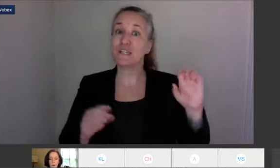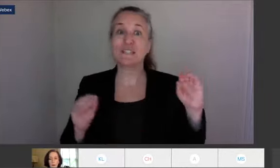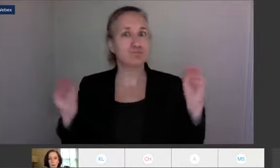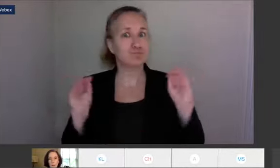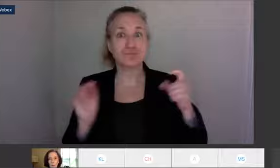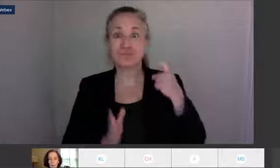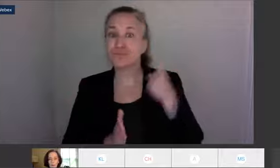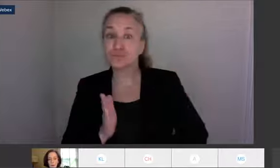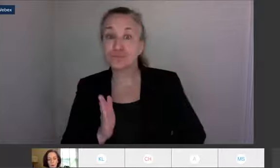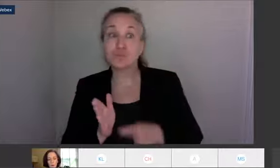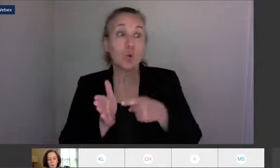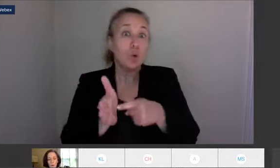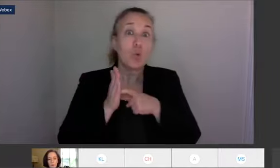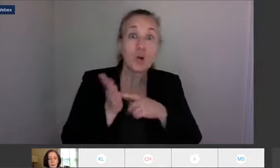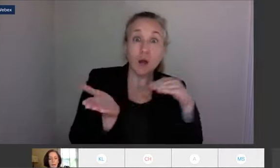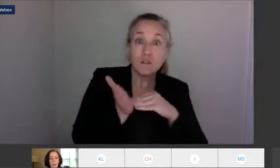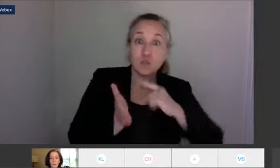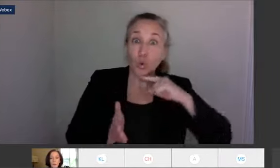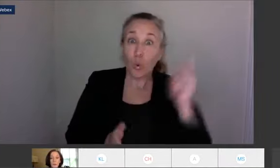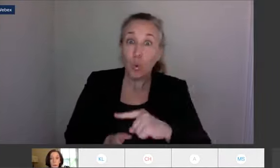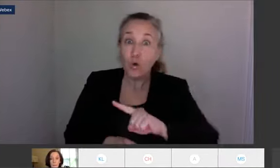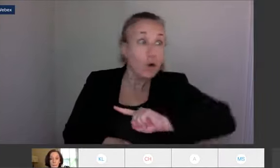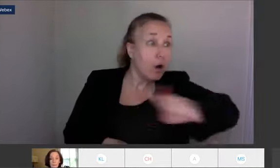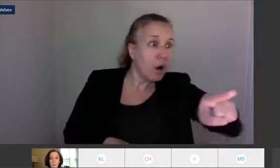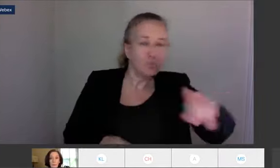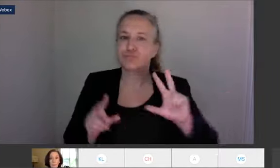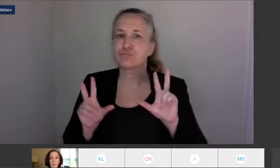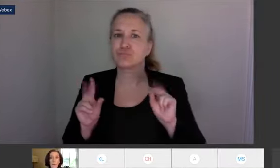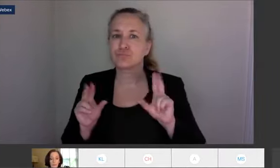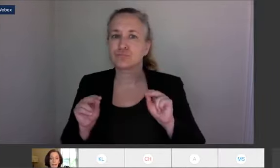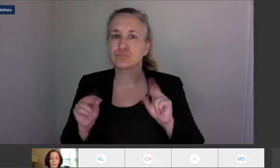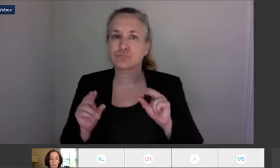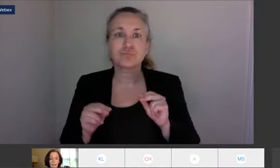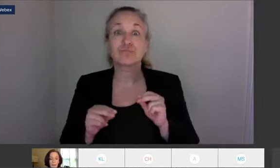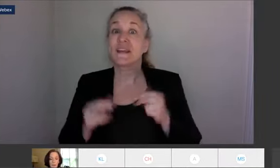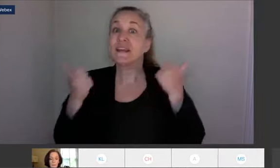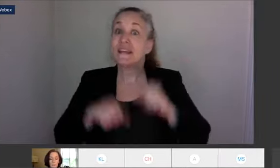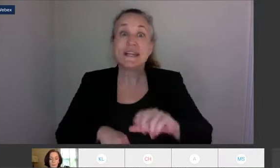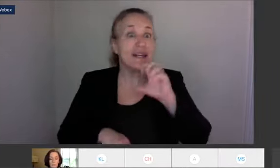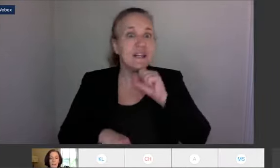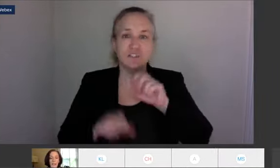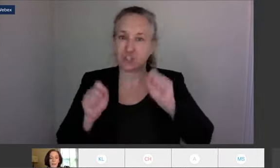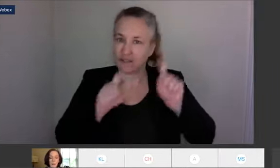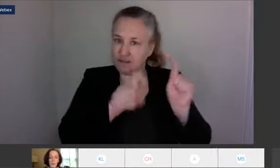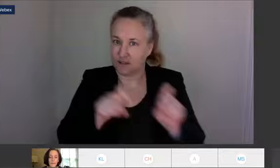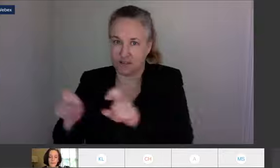health care provider's orders and we will test individuals of any age in Pottstown